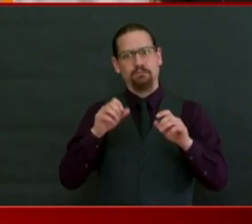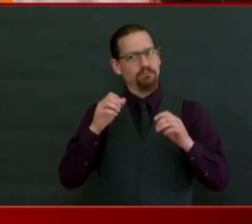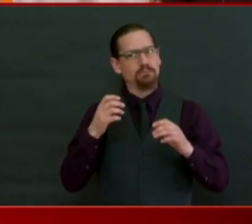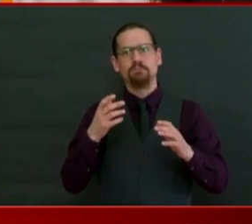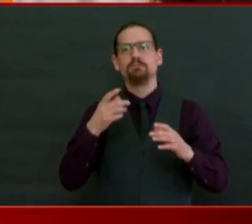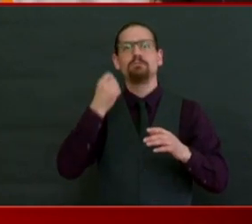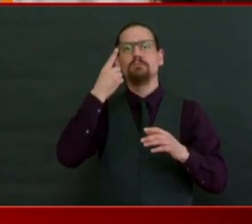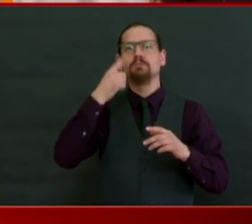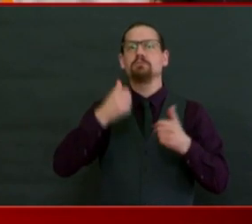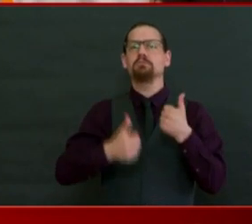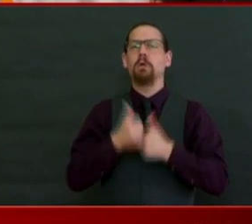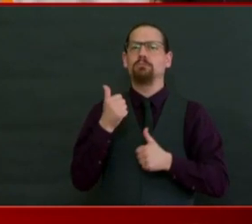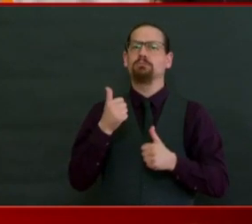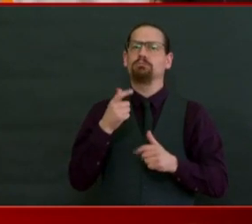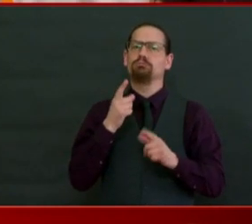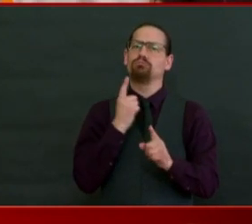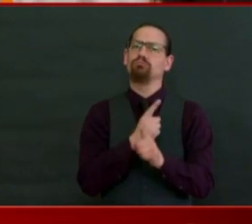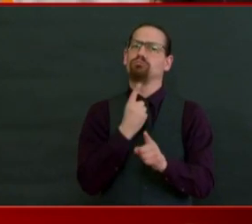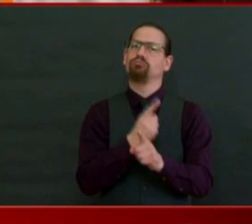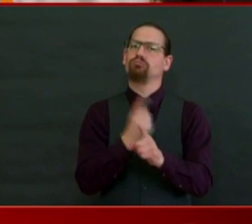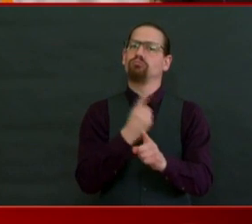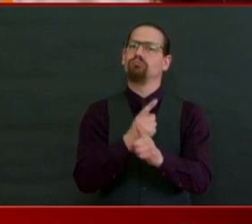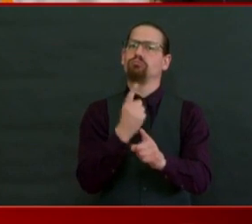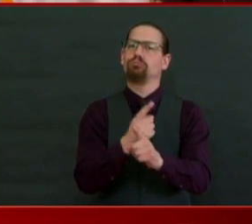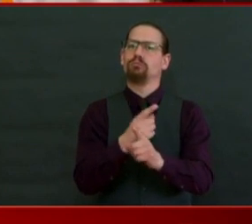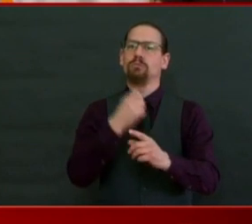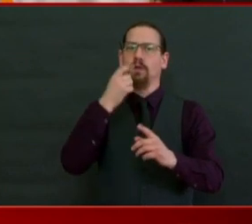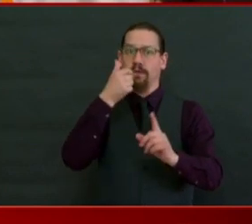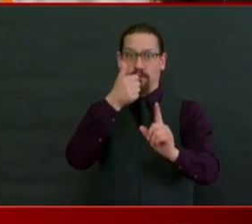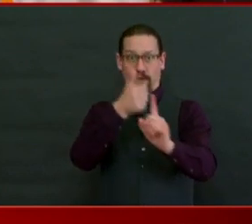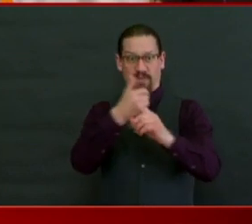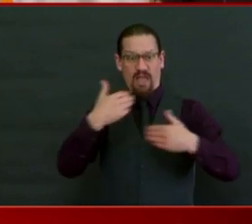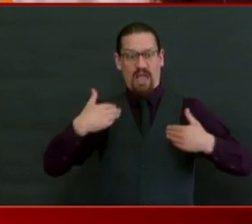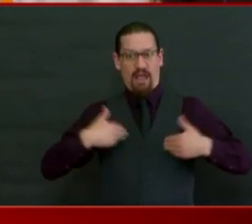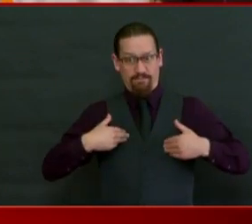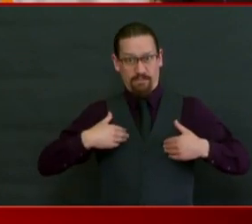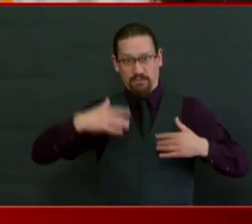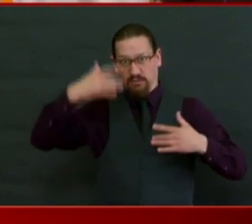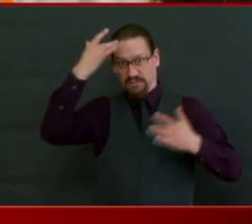FOR ALL OF THE TESTS THAT WE DO ON THESE SPECIMENS, IT IS MOST